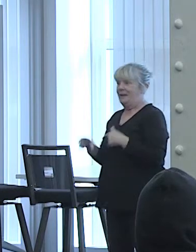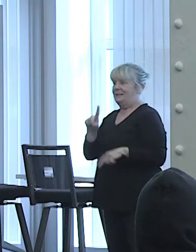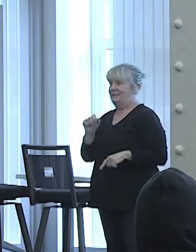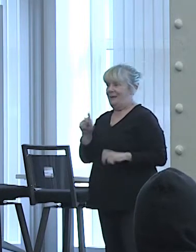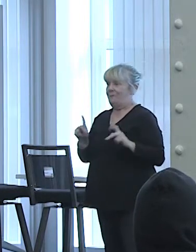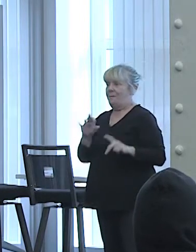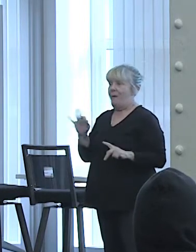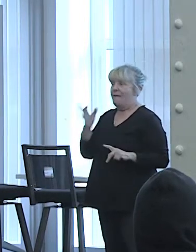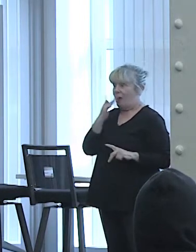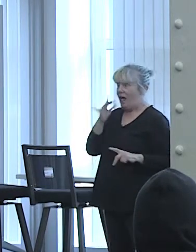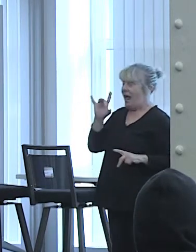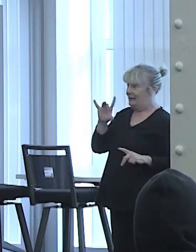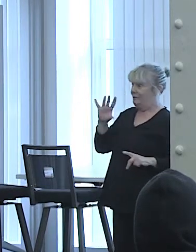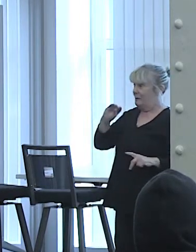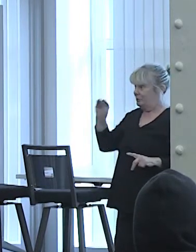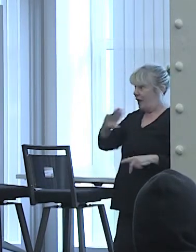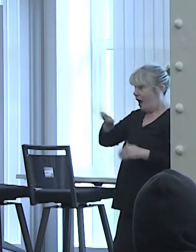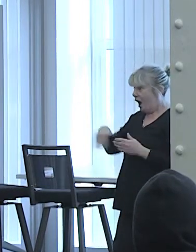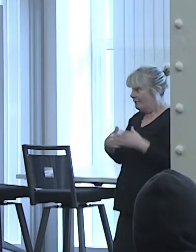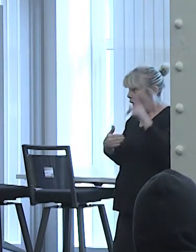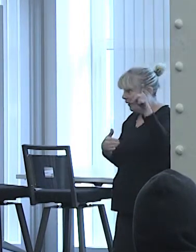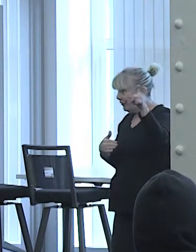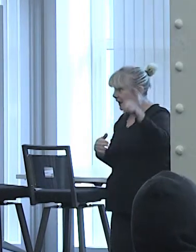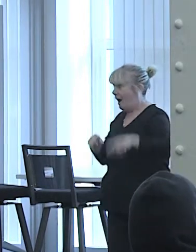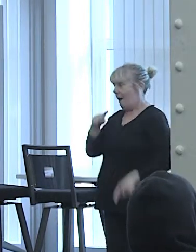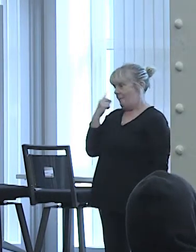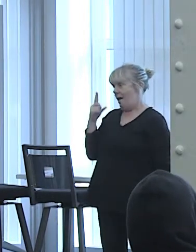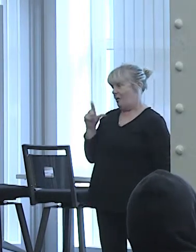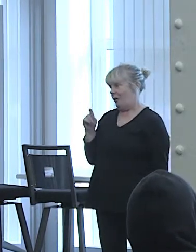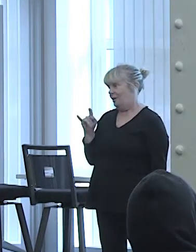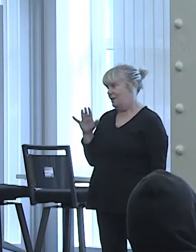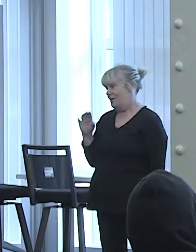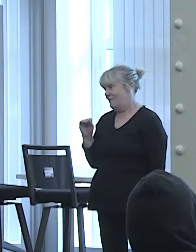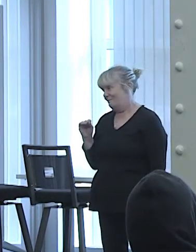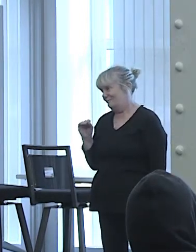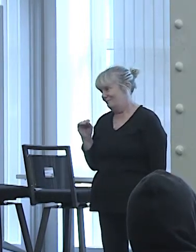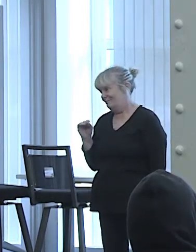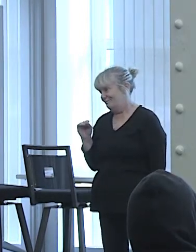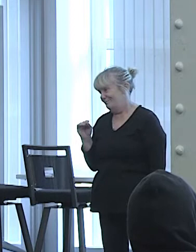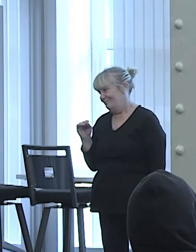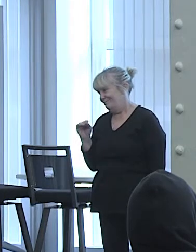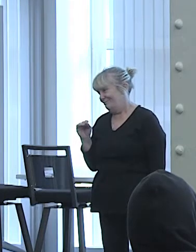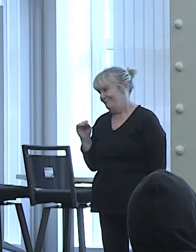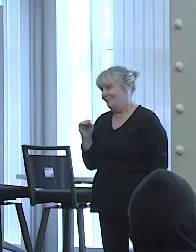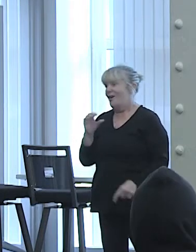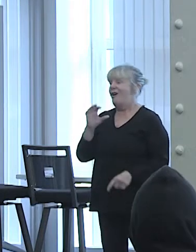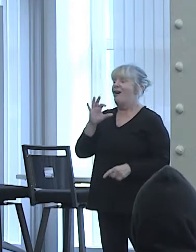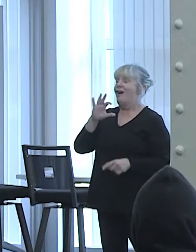85% of all people at the JRC are black or latinas. 90%, all people of color combined.